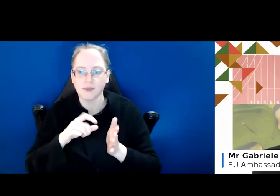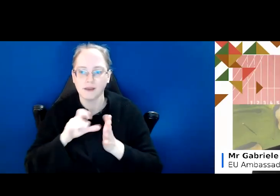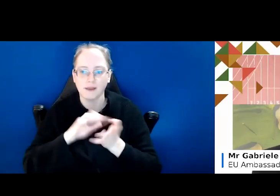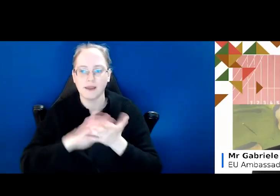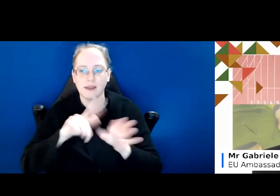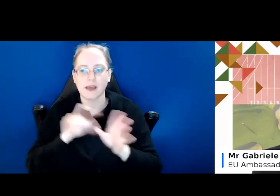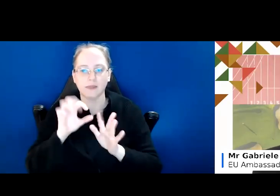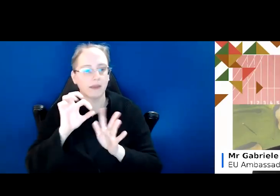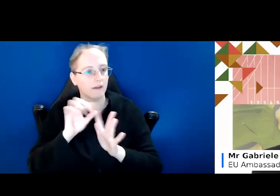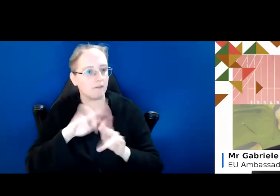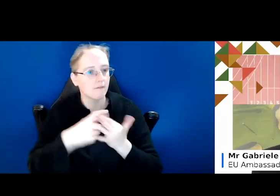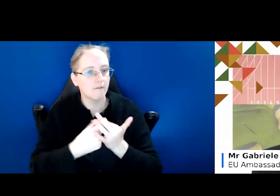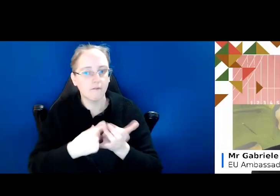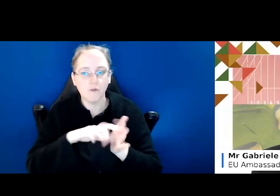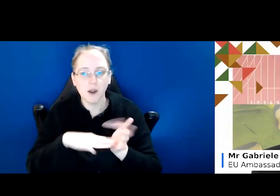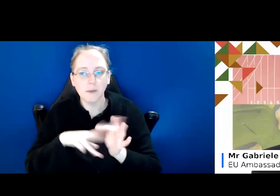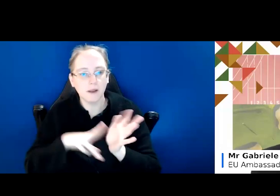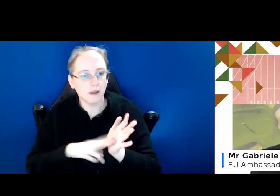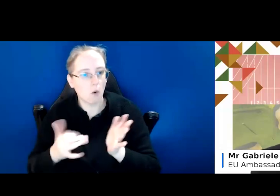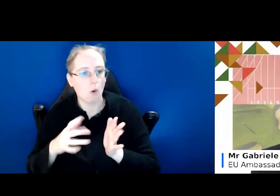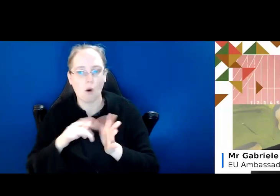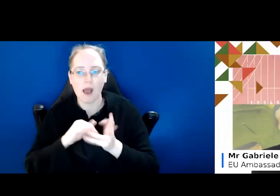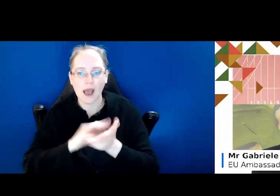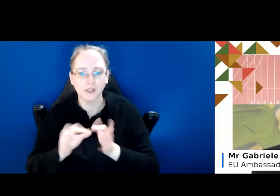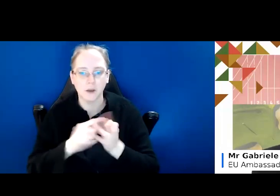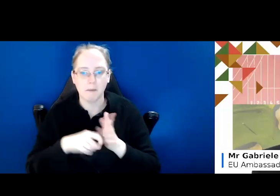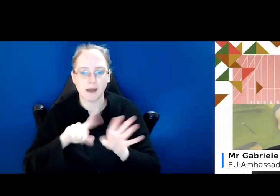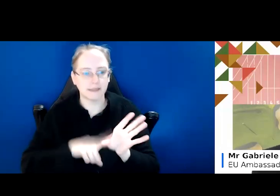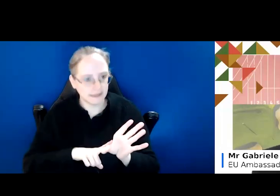is not just a pathway for diverse groups to succeed.